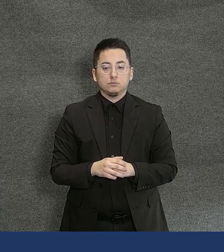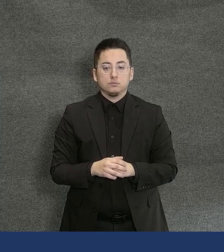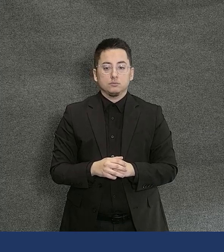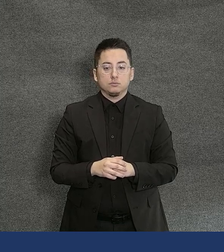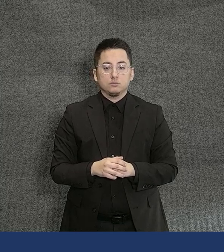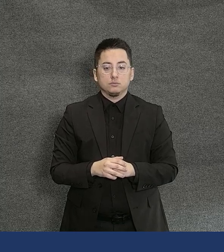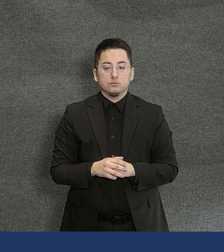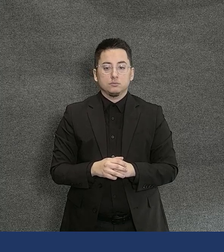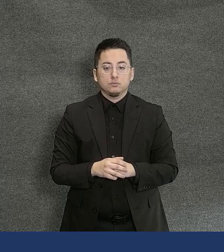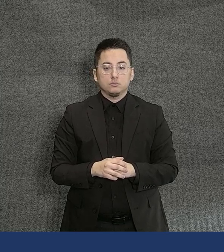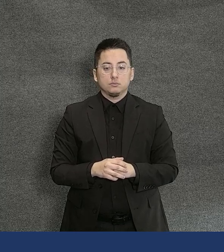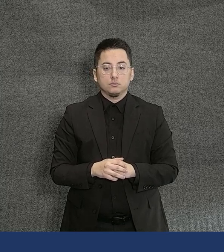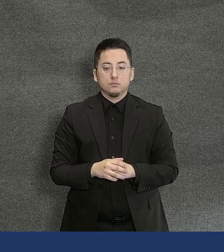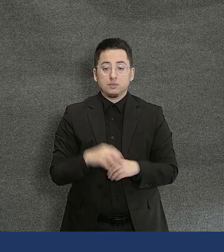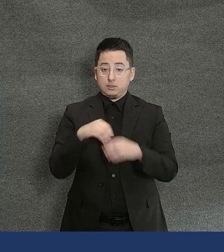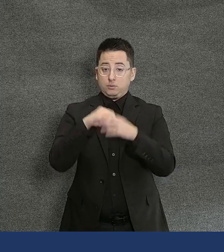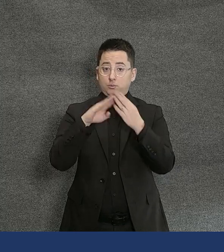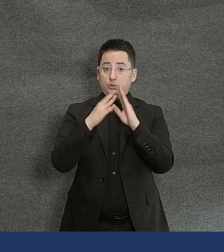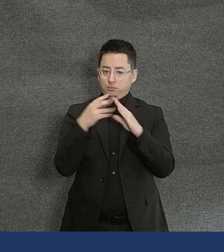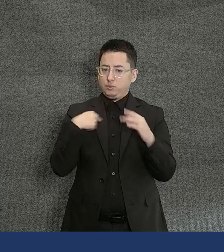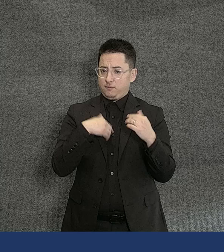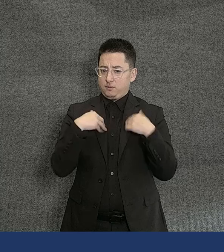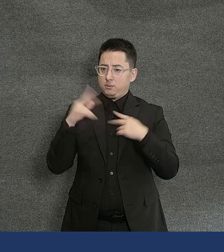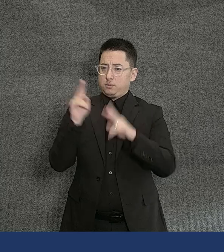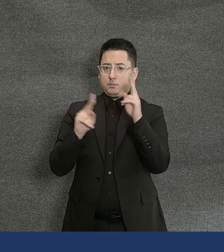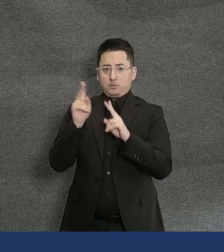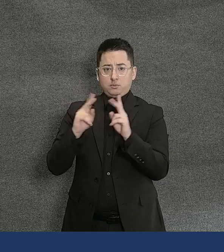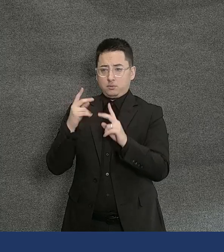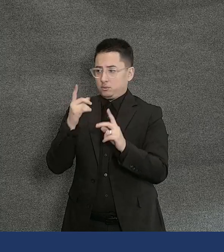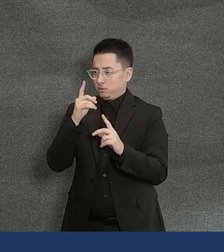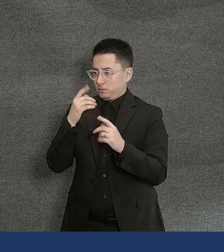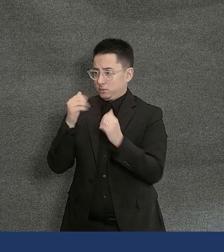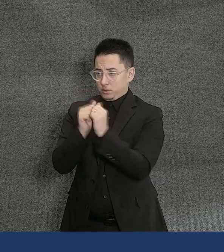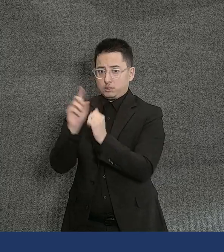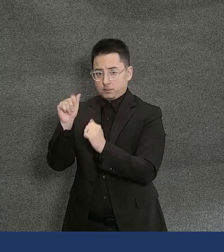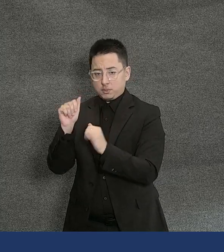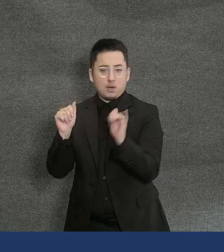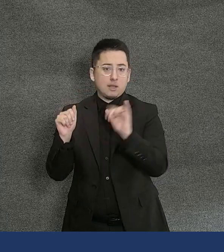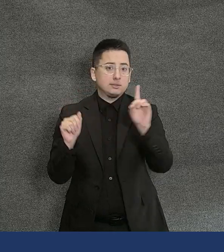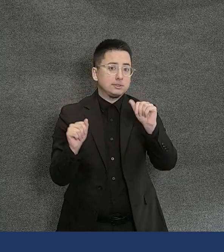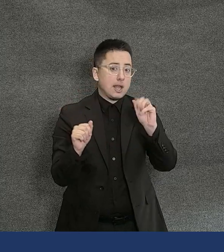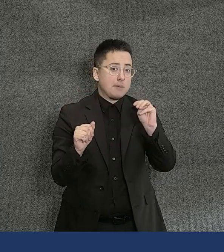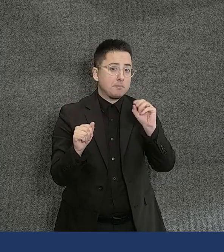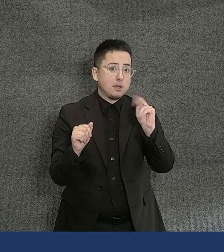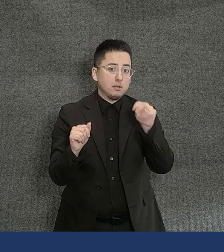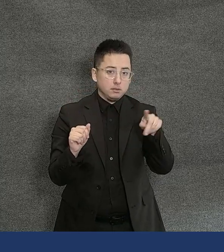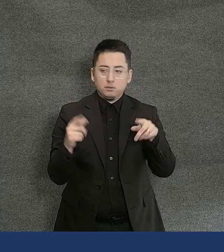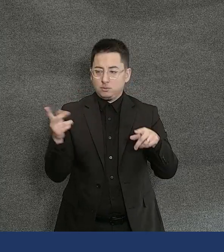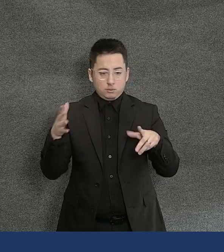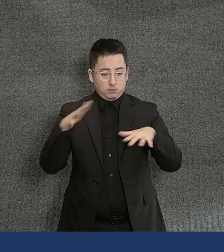and again, folks like Damon who had added layers of difficulty that make it difficult to get to the capital